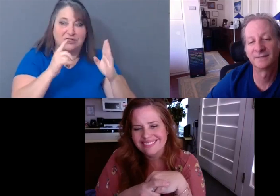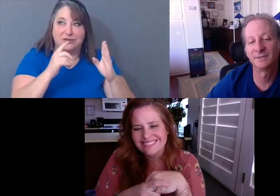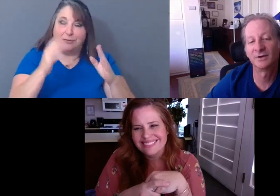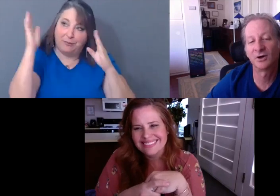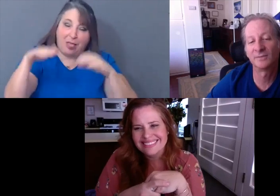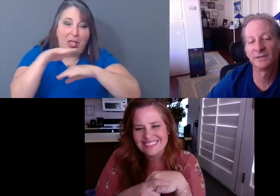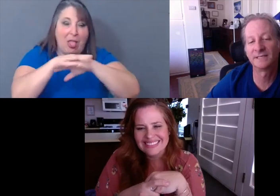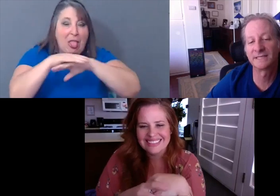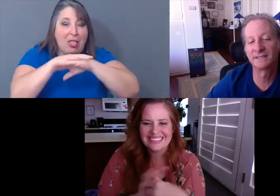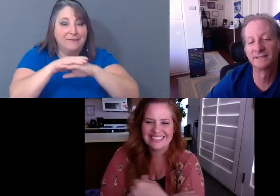It's all about listening.